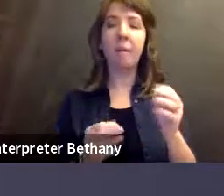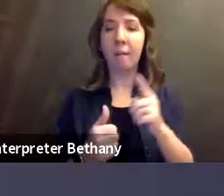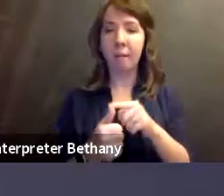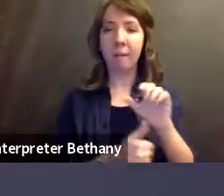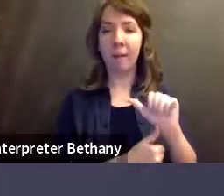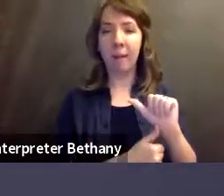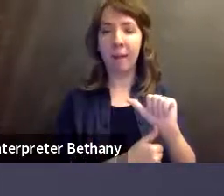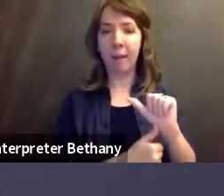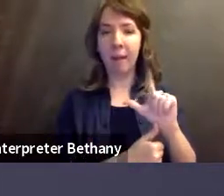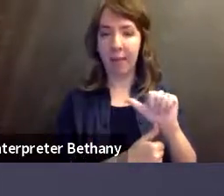Now, see you now I don't